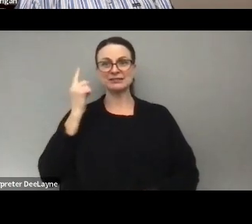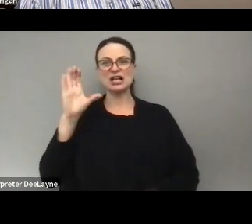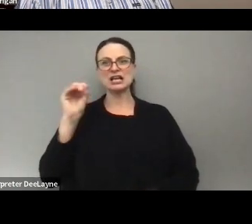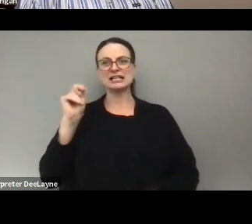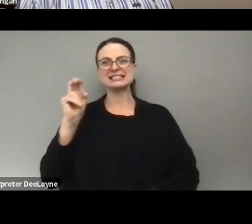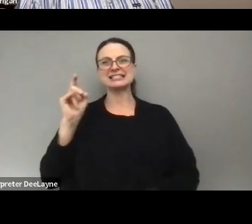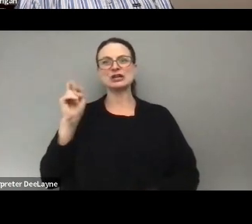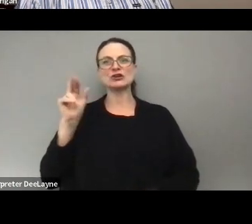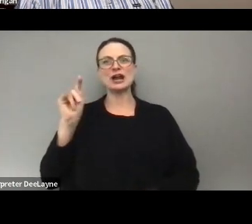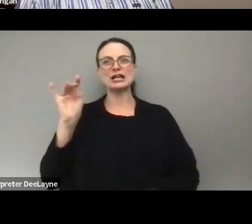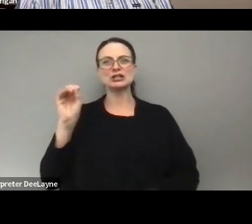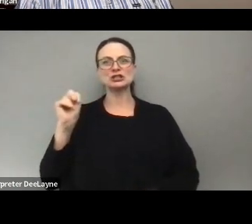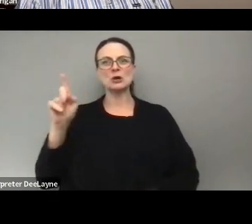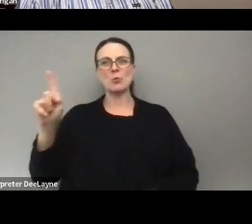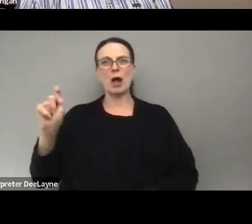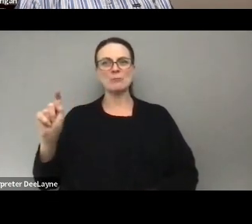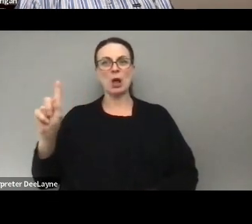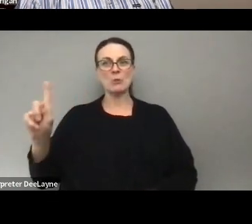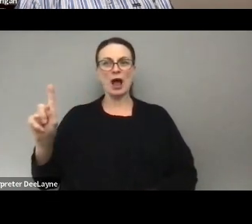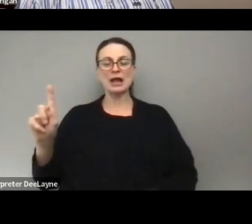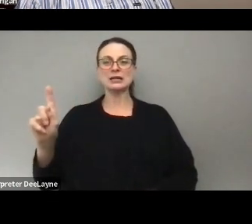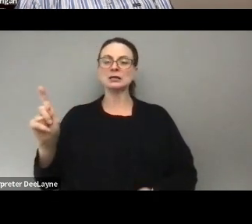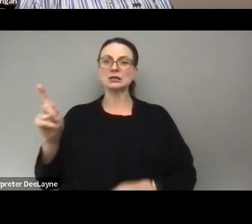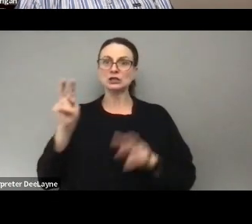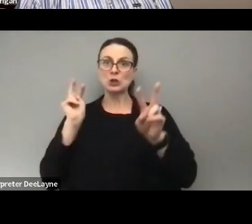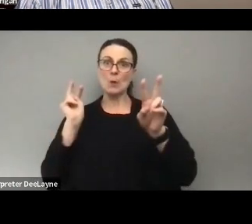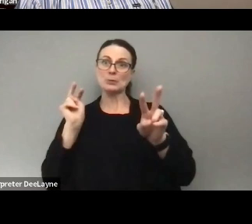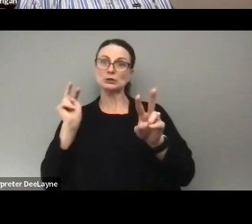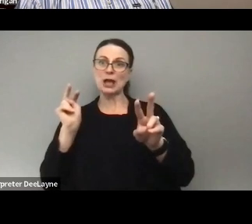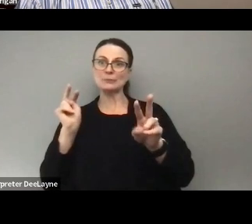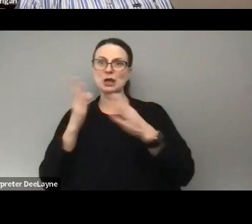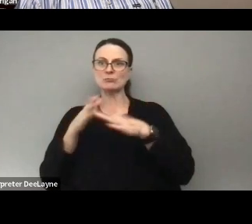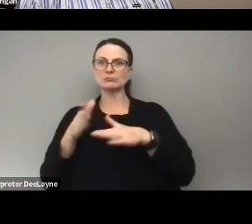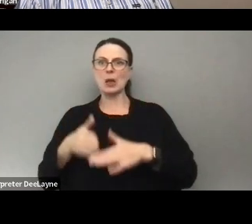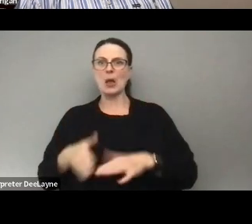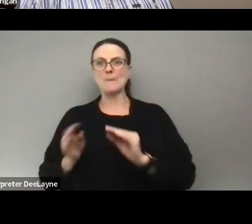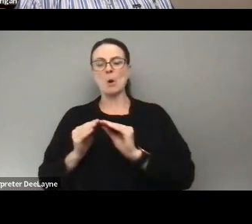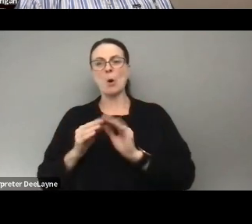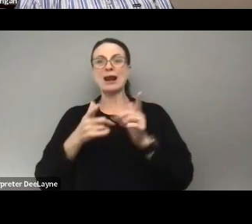So, they break down perception even more, [chuckles] or language and symbols even more